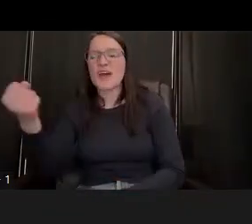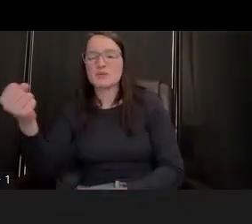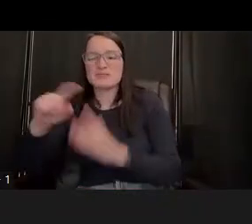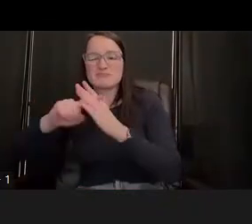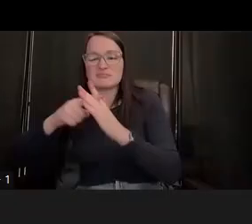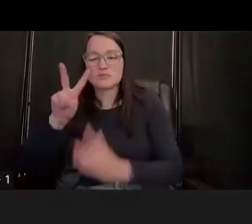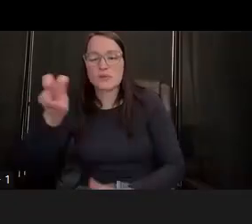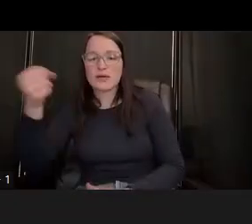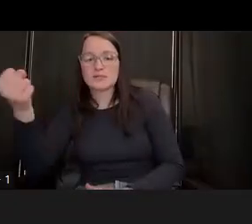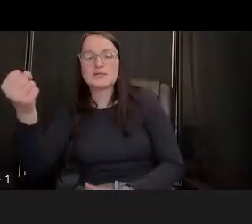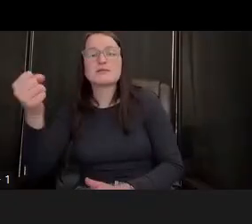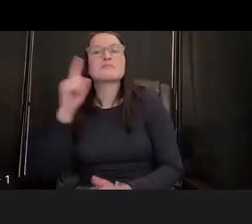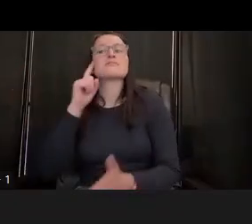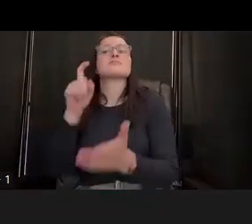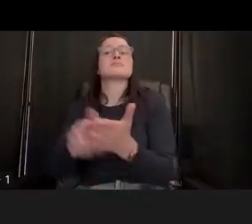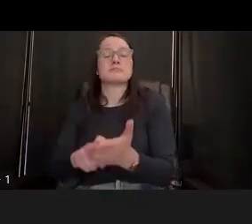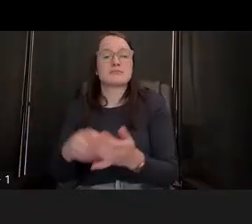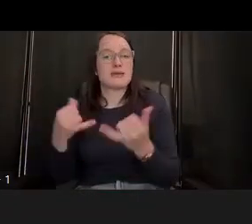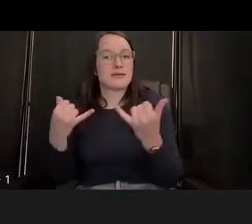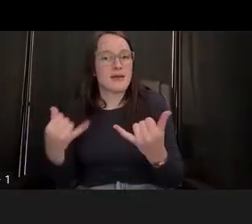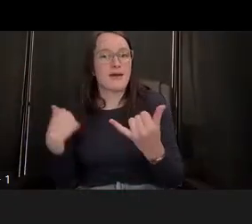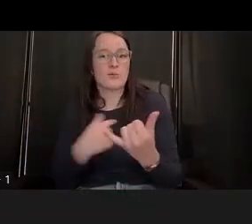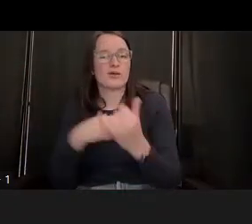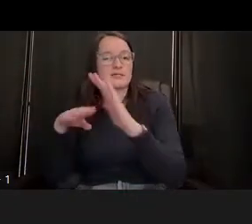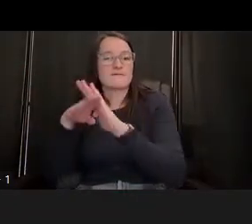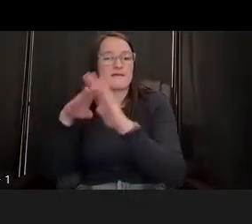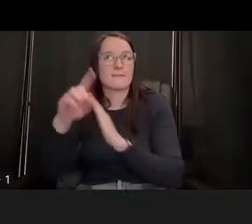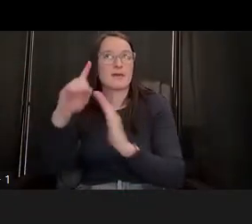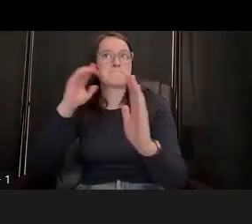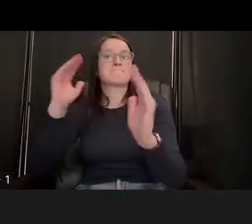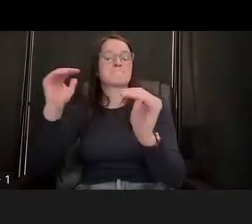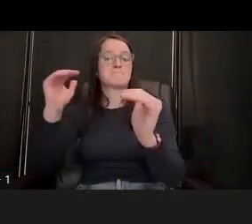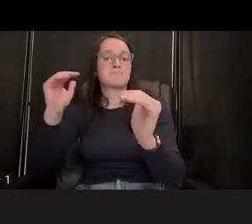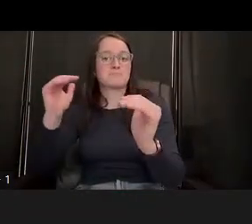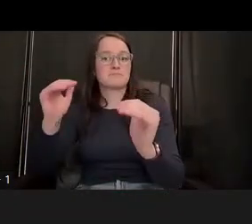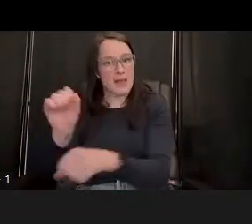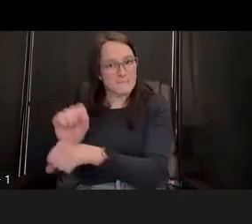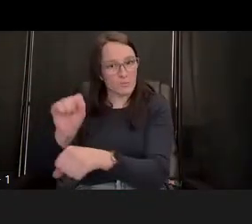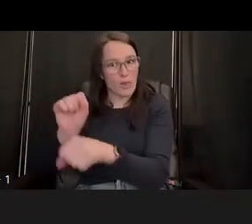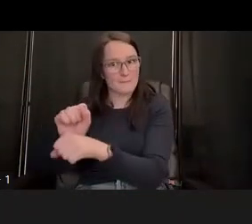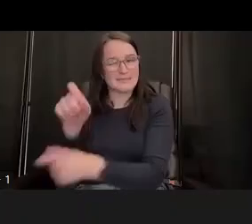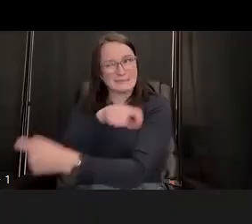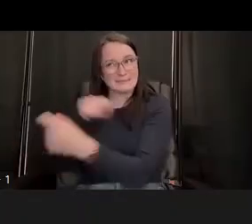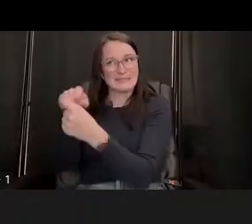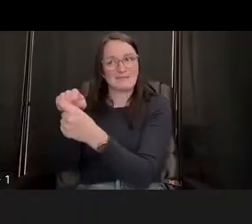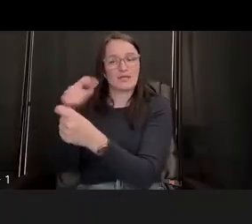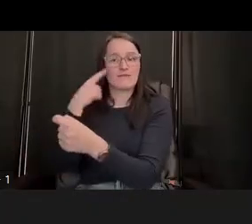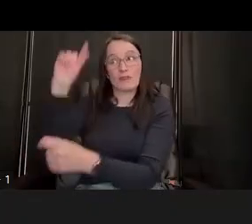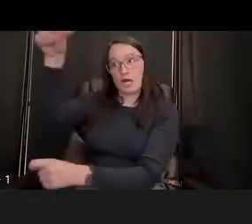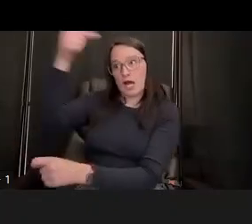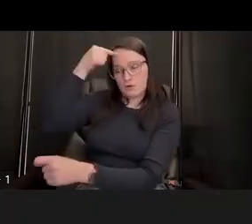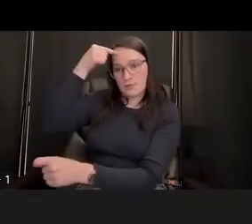that began to be developed around employment in government uh the government's role in influencing